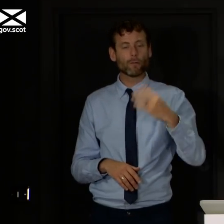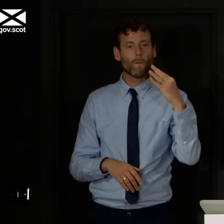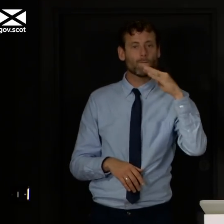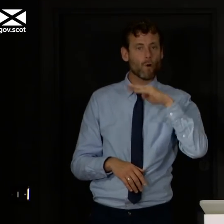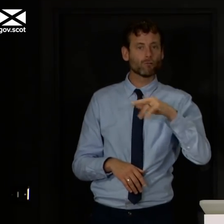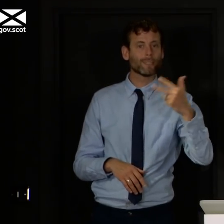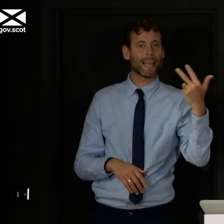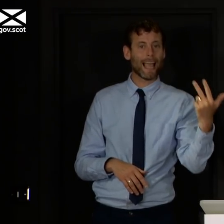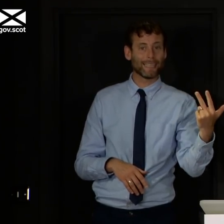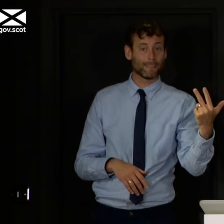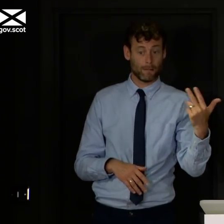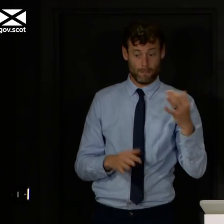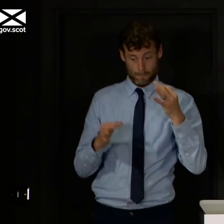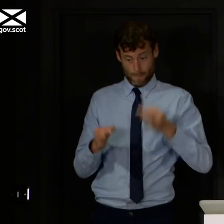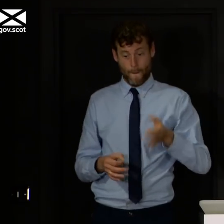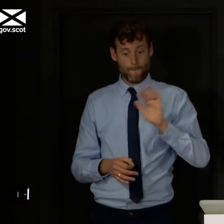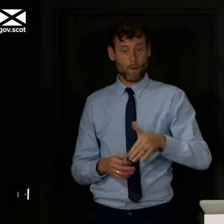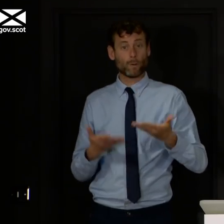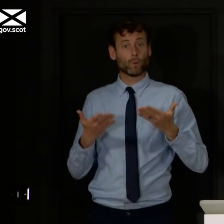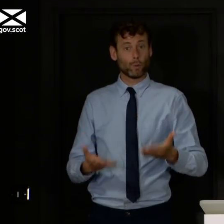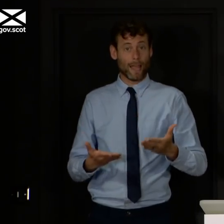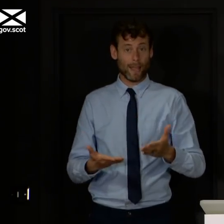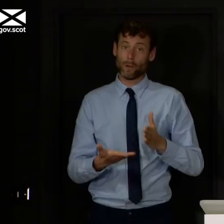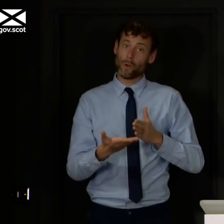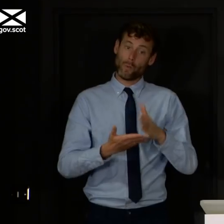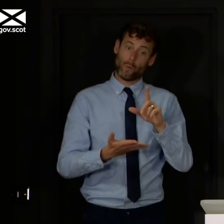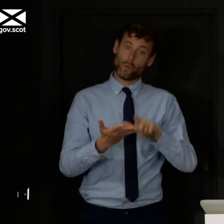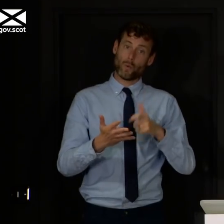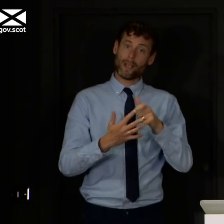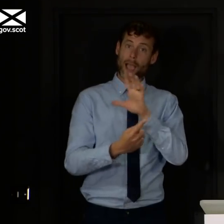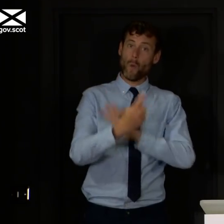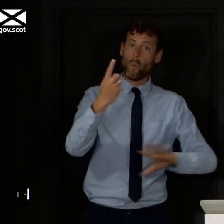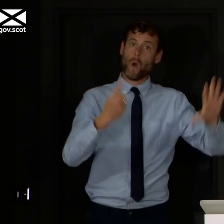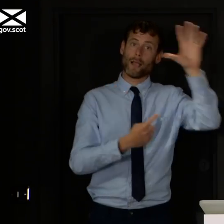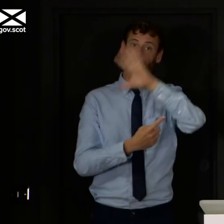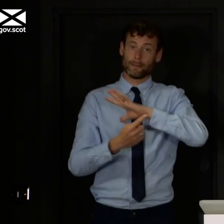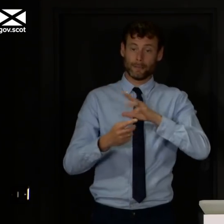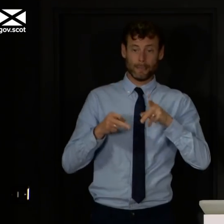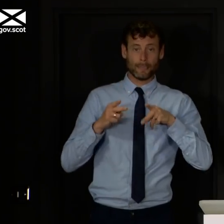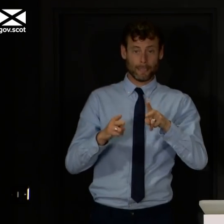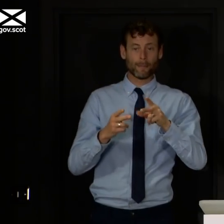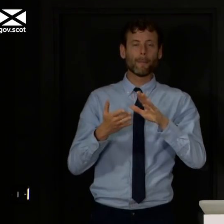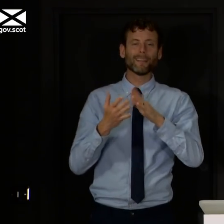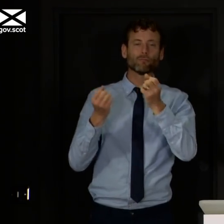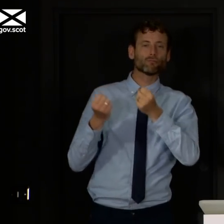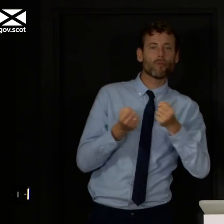gone through the UK wide system, the drive through centres. That information has been